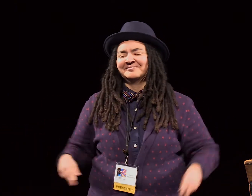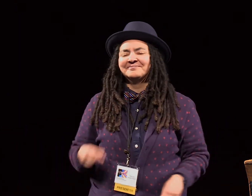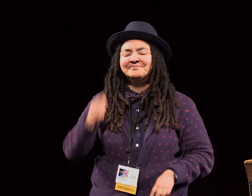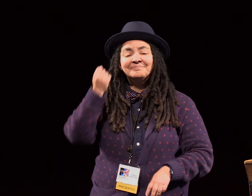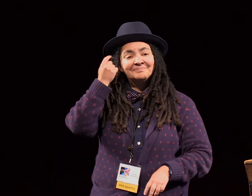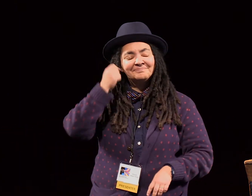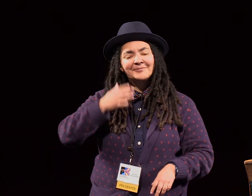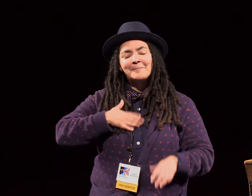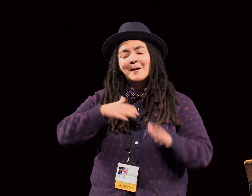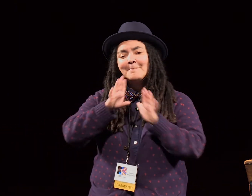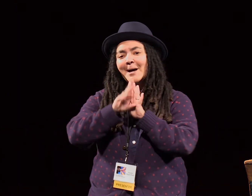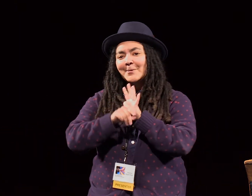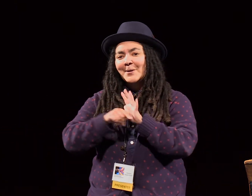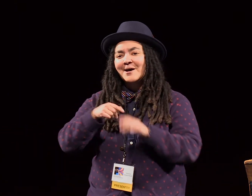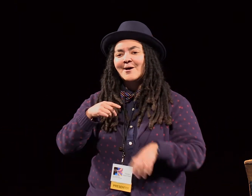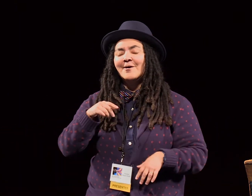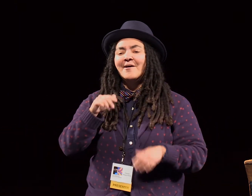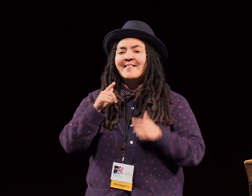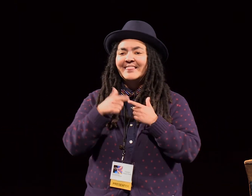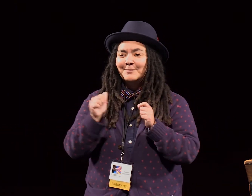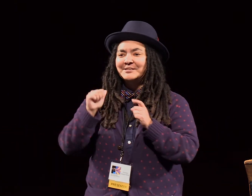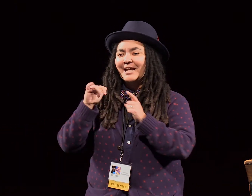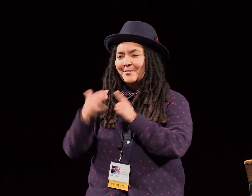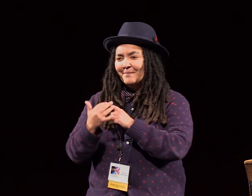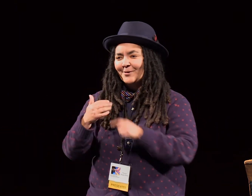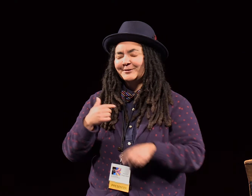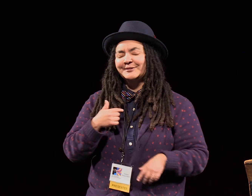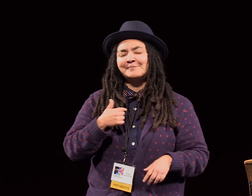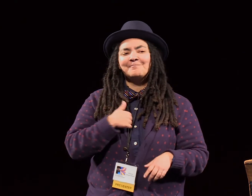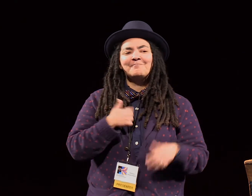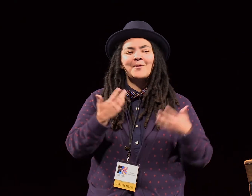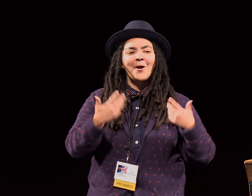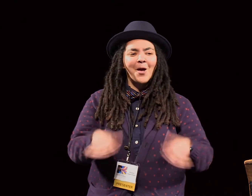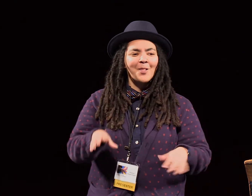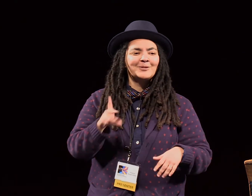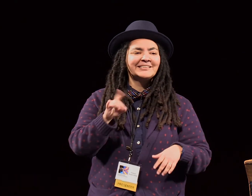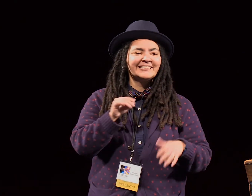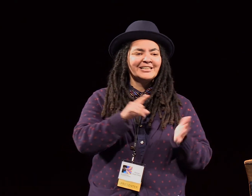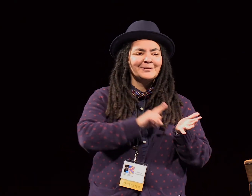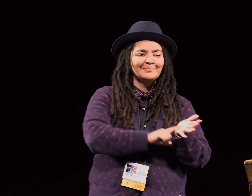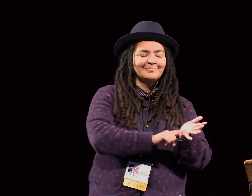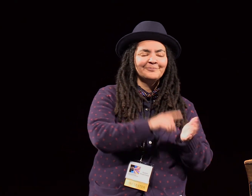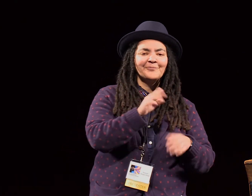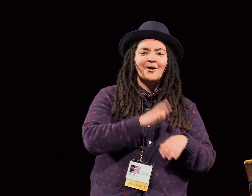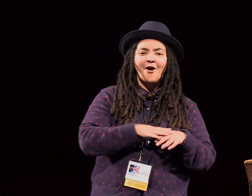I've done a lot of research on this because my background is actually in language anthropology.